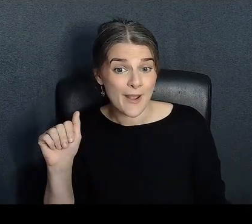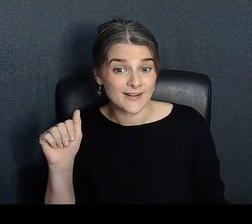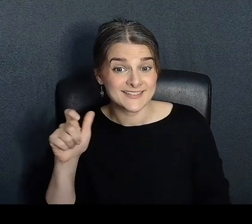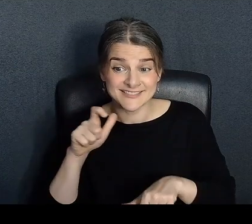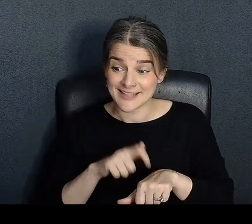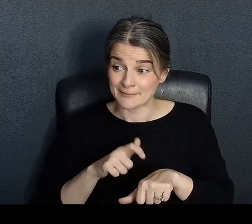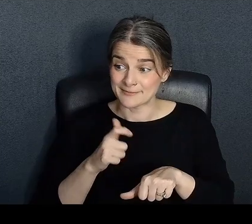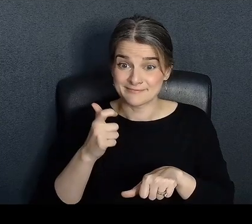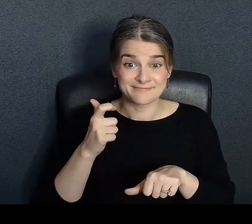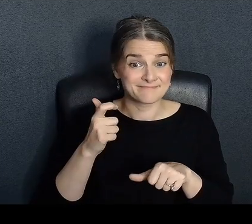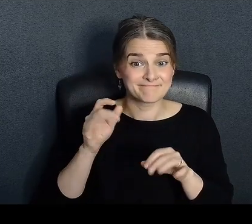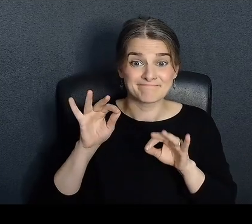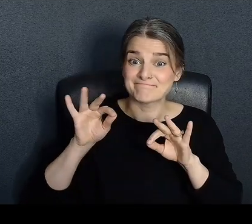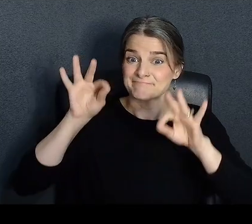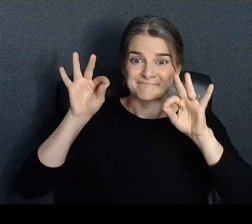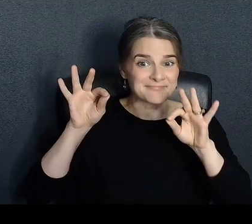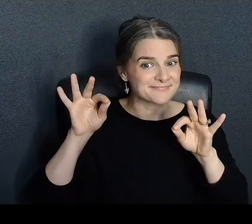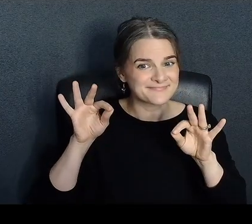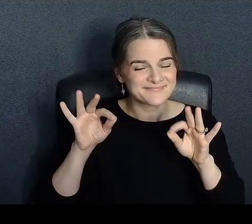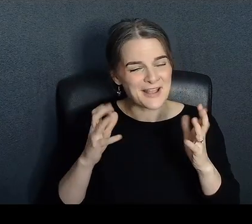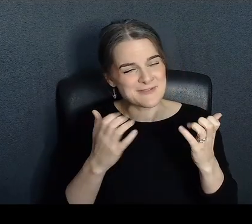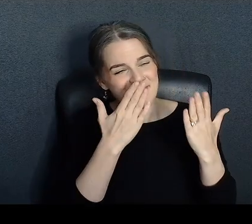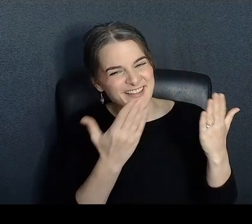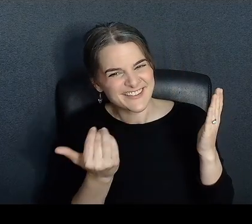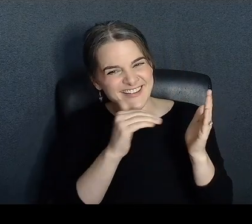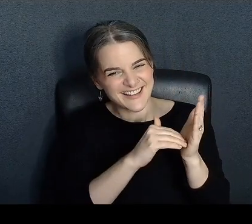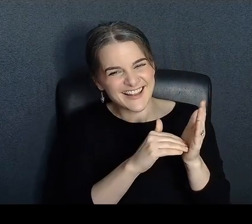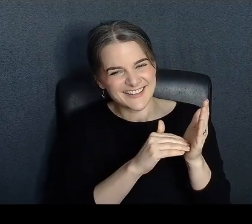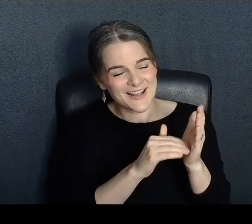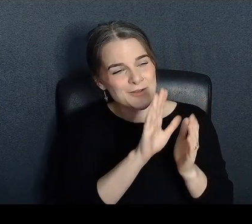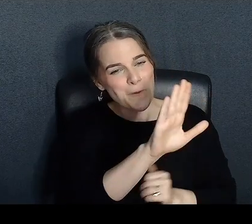So I want to thank you once again for your presentation today.